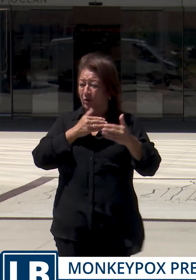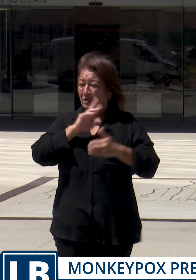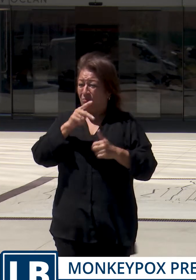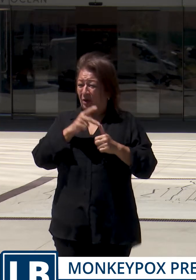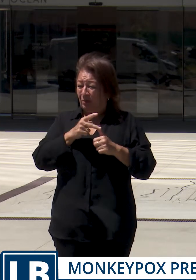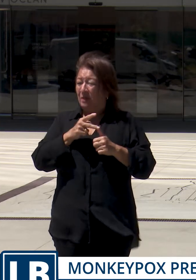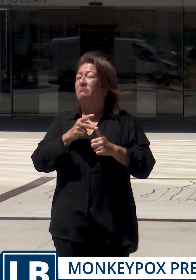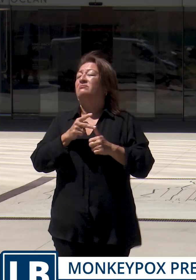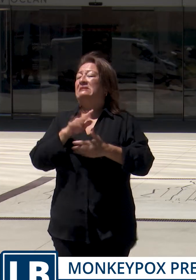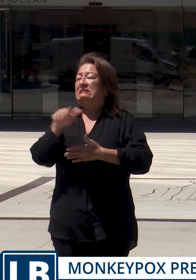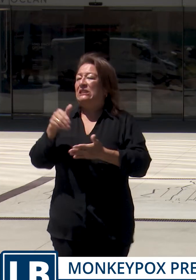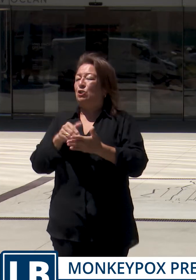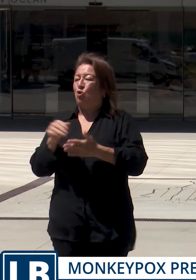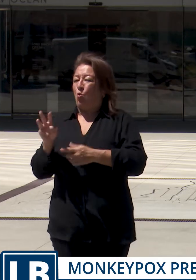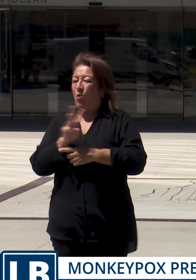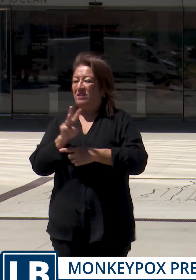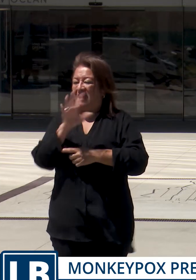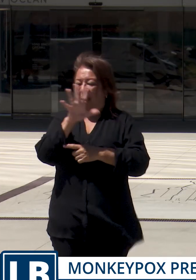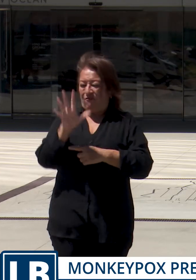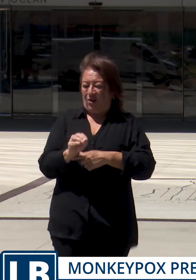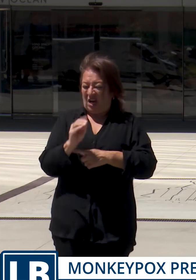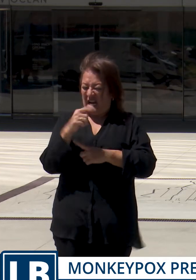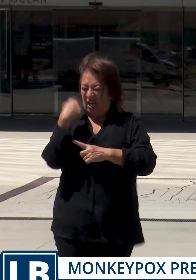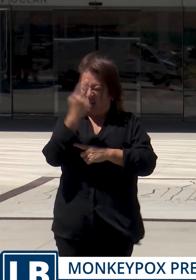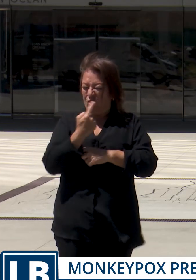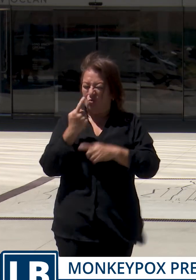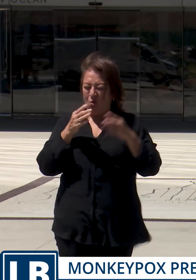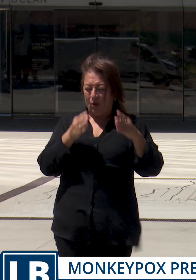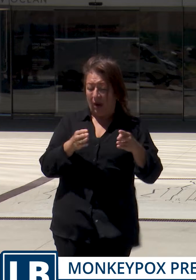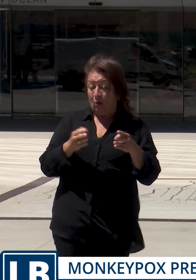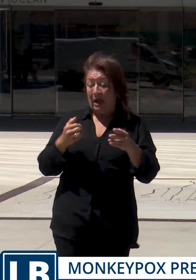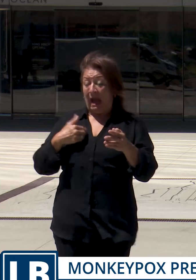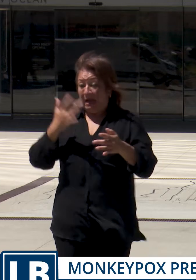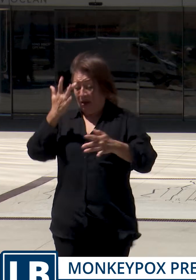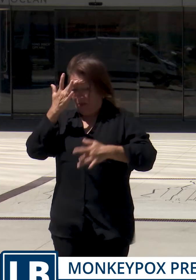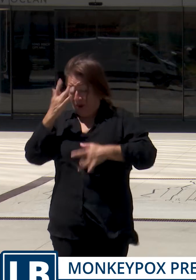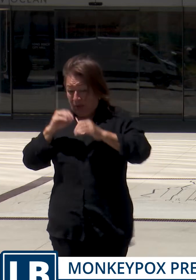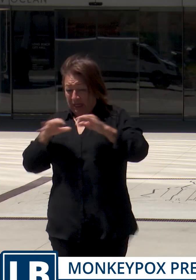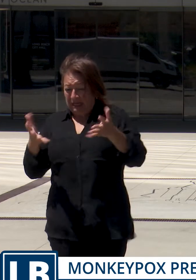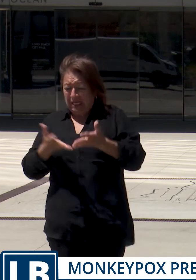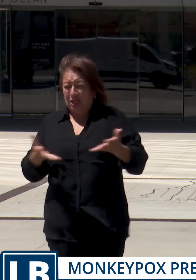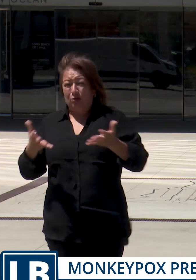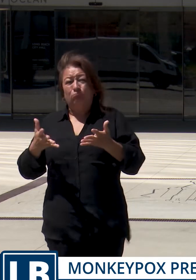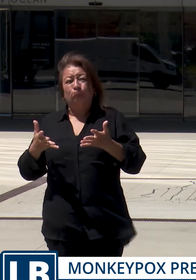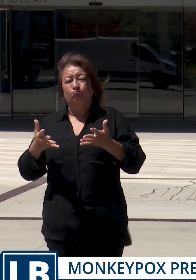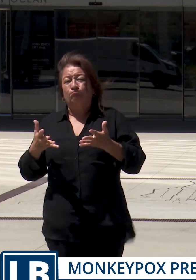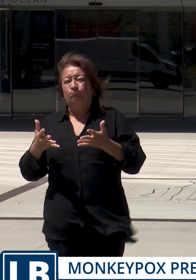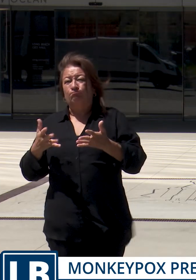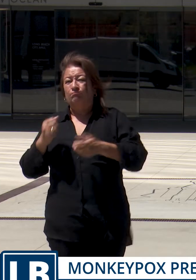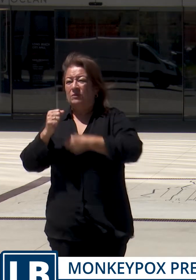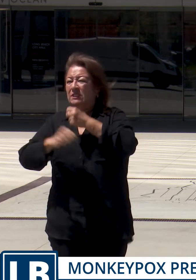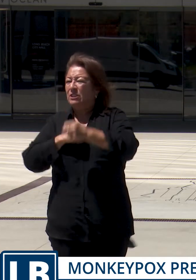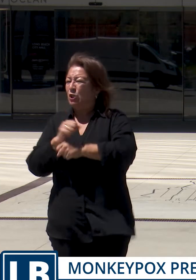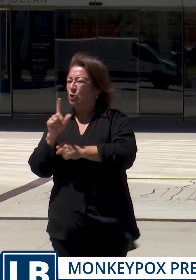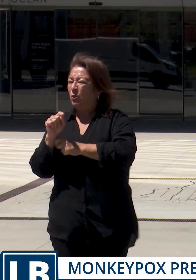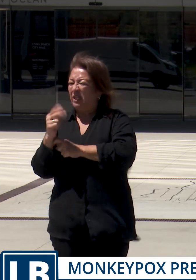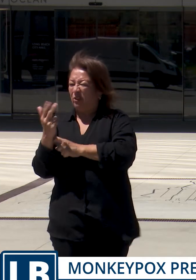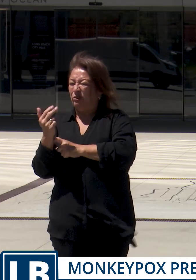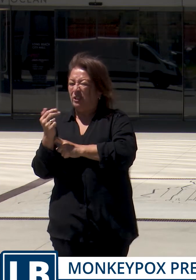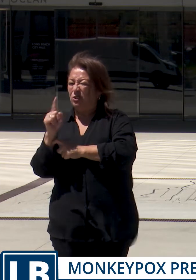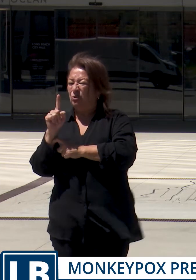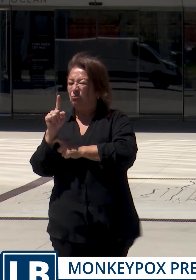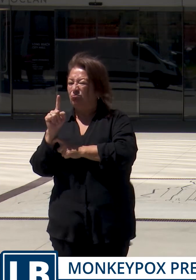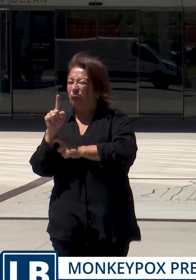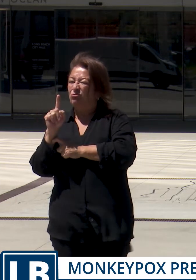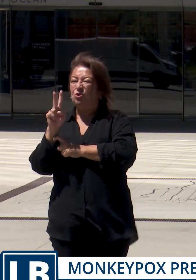africa it looked one certain way uh we had an outbreak here in the 20 2013 2003 area where